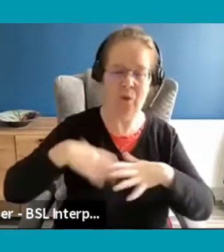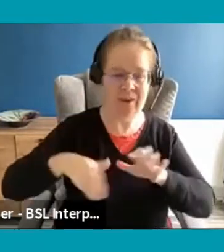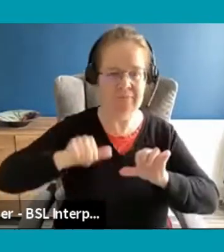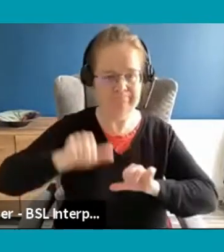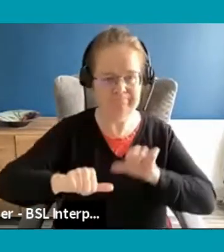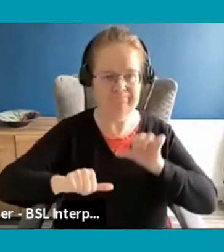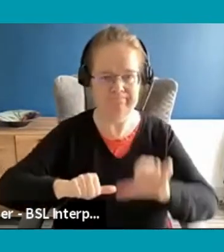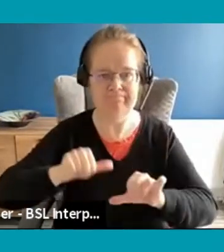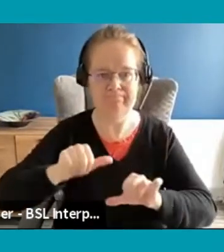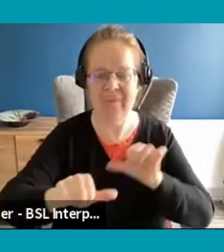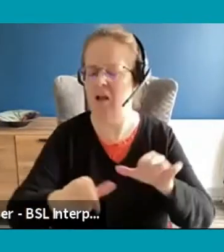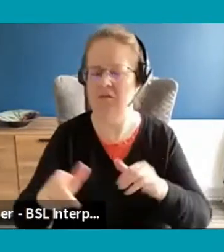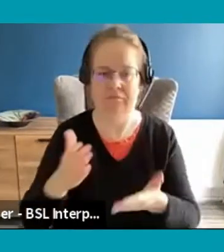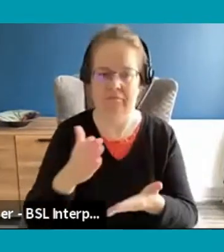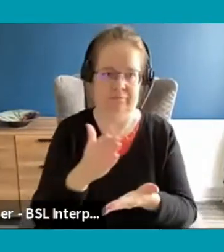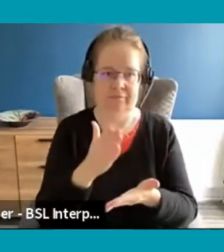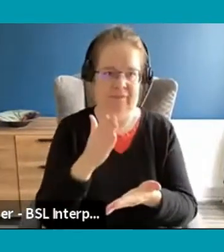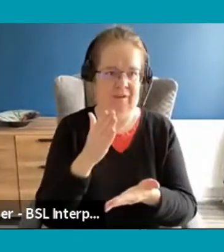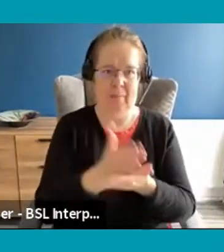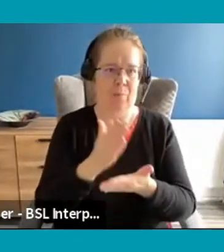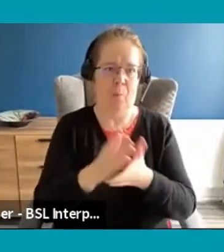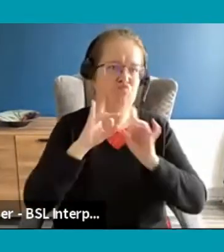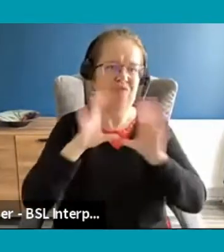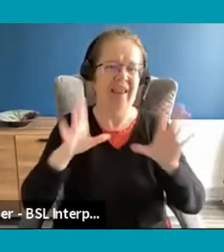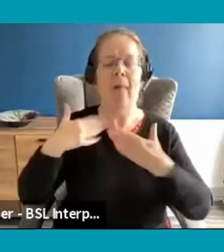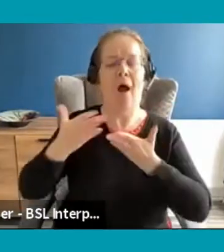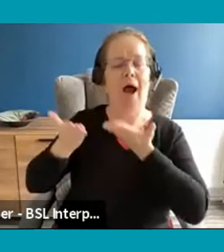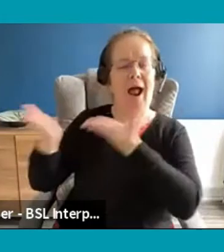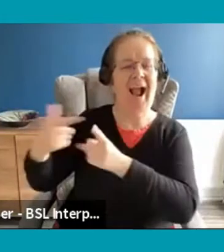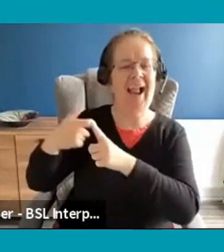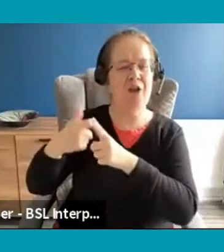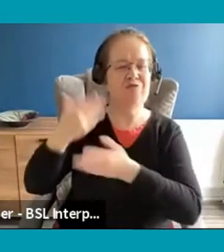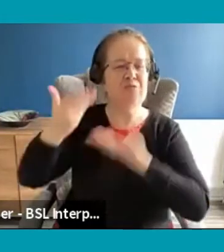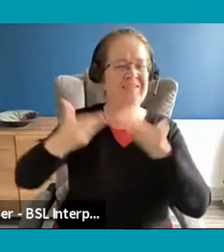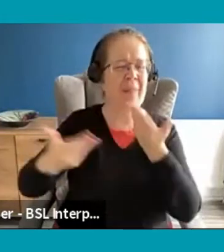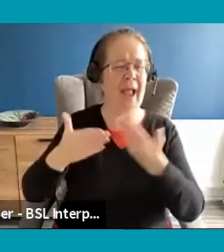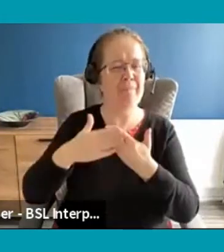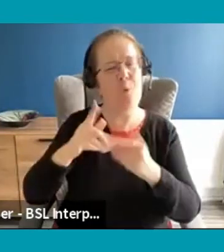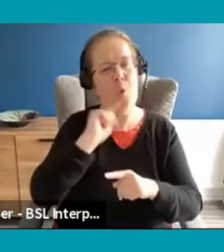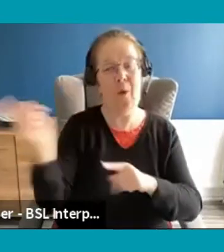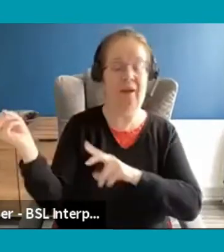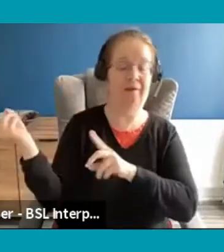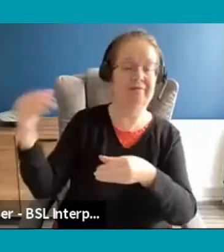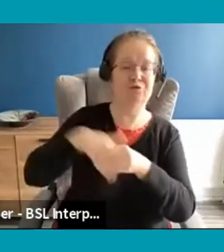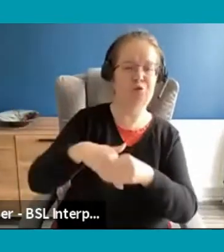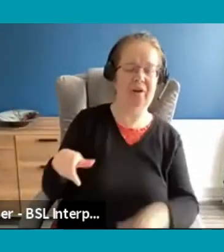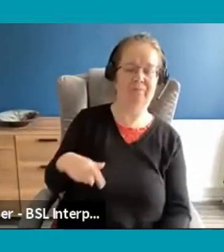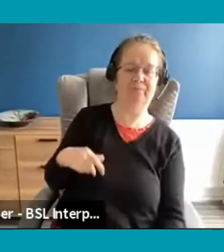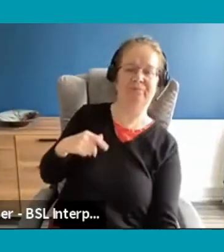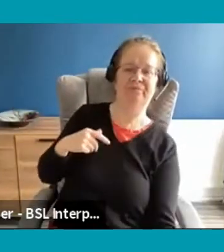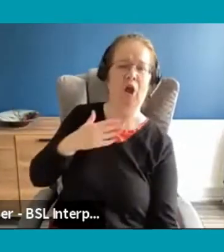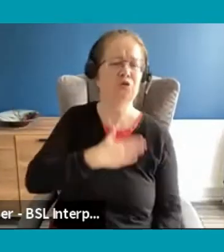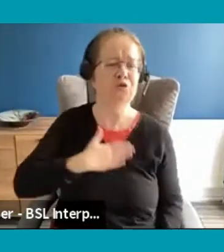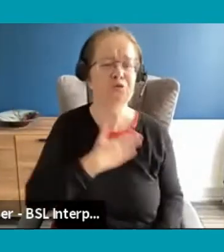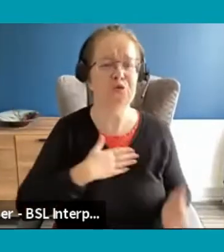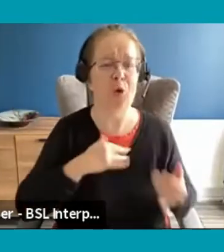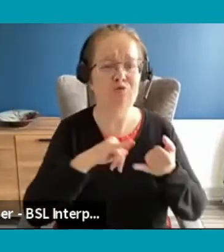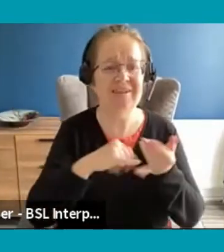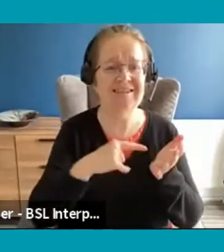I'll leave the rest to Kieran to explain to you when he comes in. Fantastic. Sophie does a great example. Sorry Steve. I was interrupting.